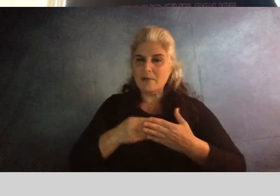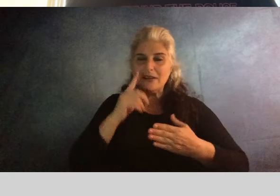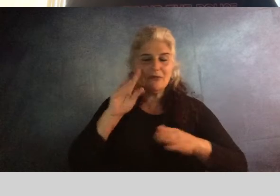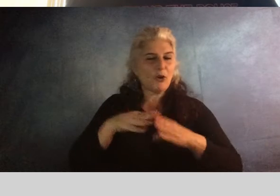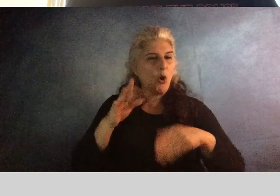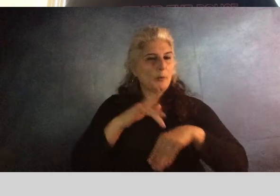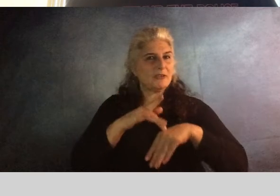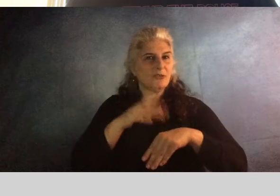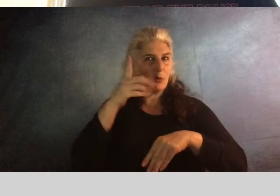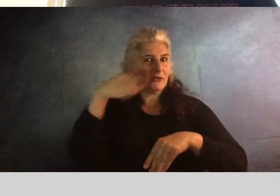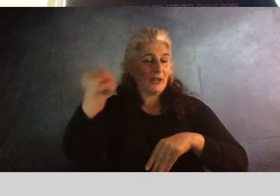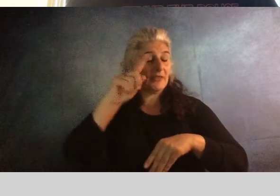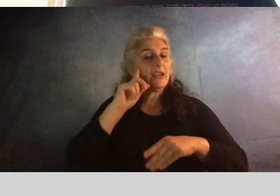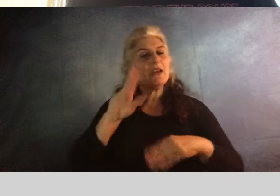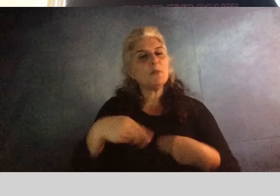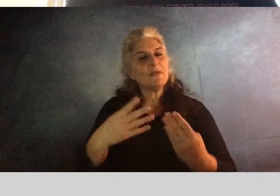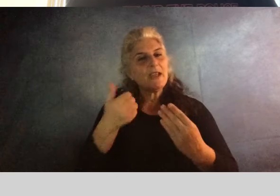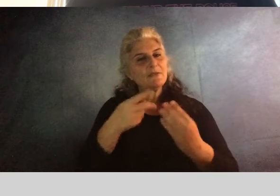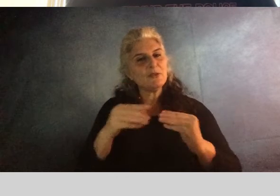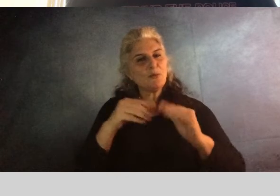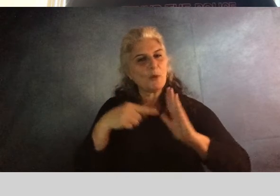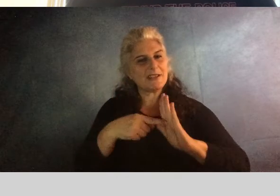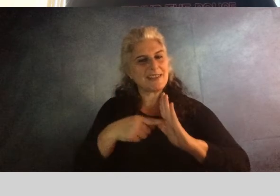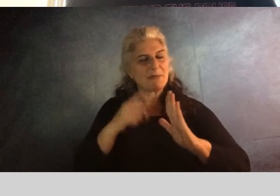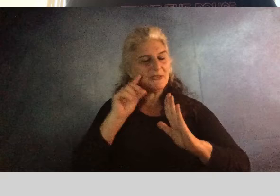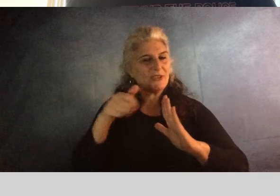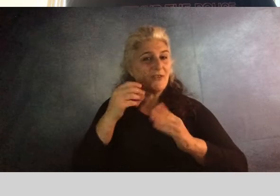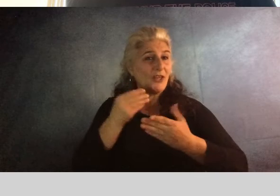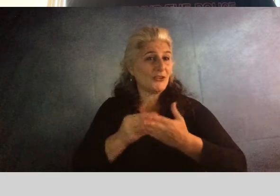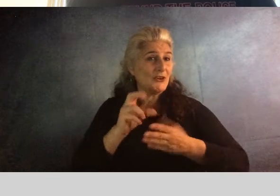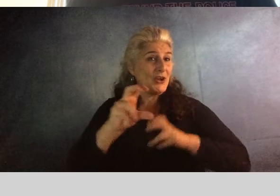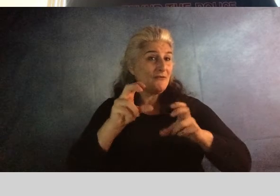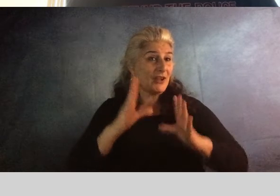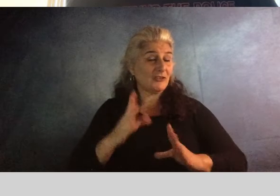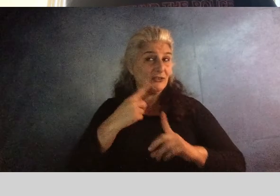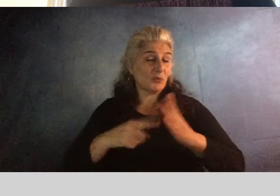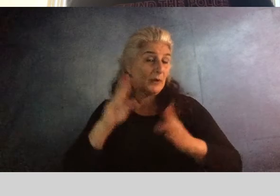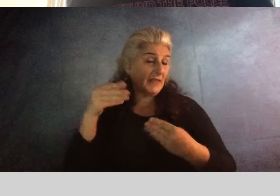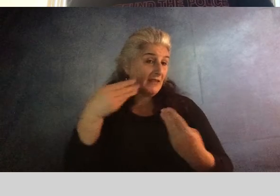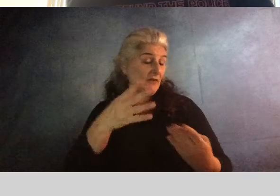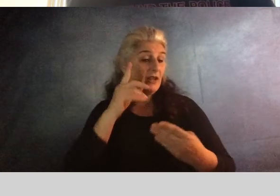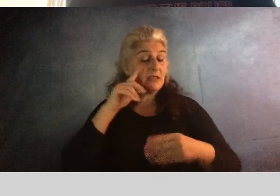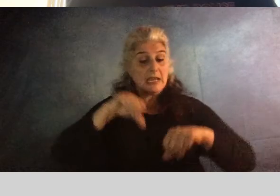Here are a couple more examples of some other funders and what they fund. If scientific computing is your jam,